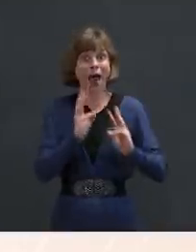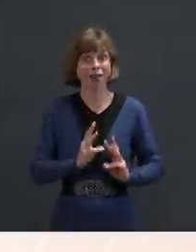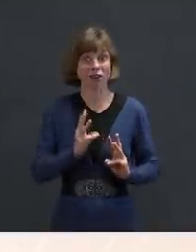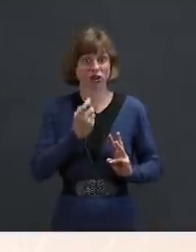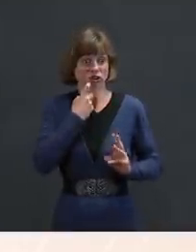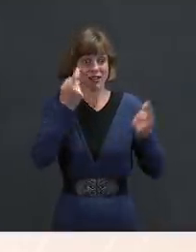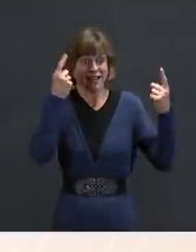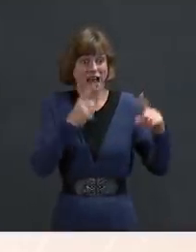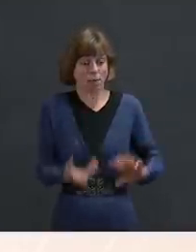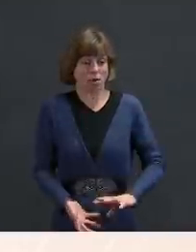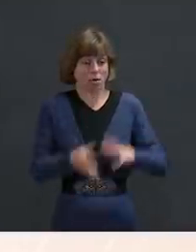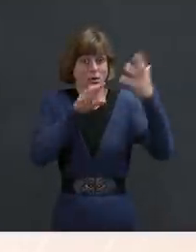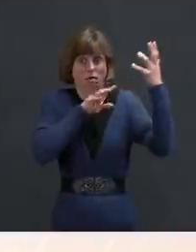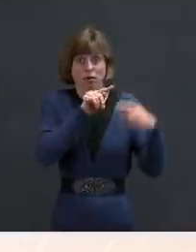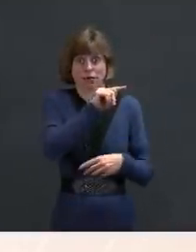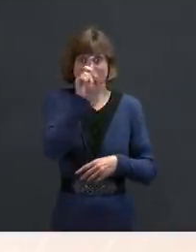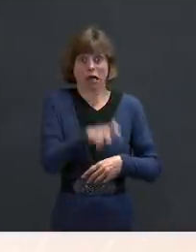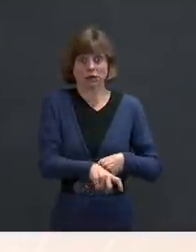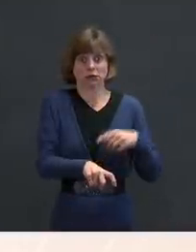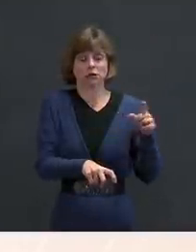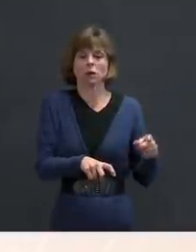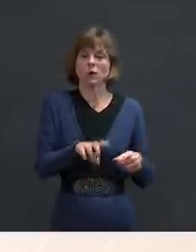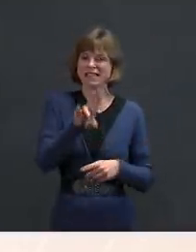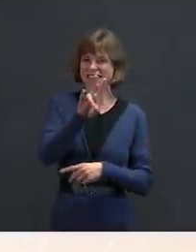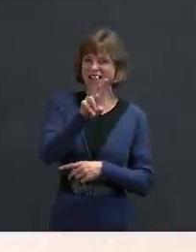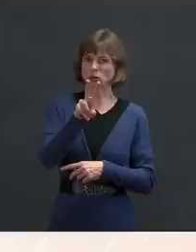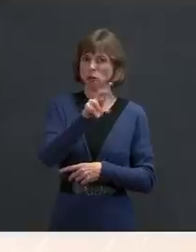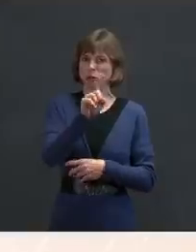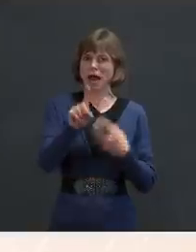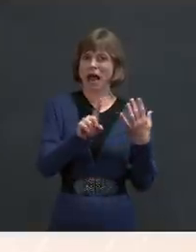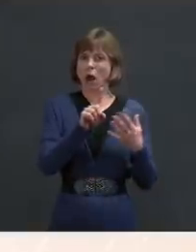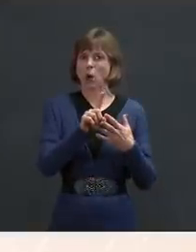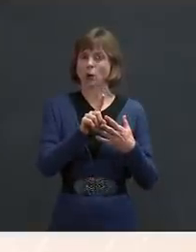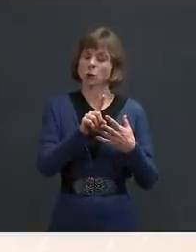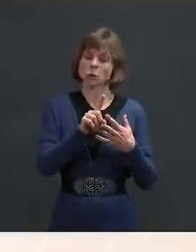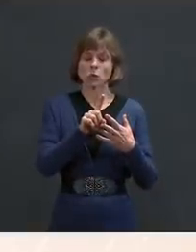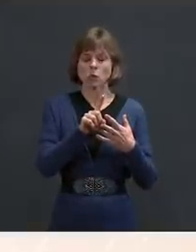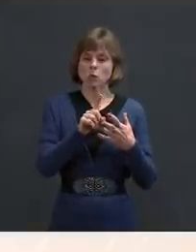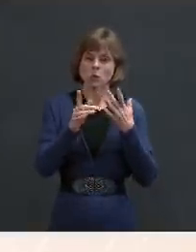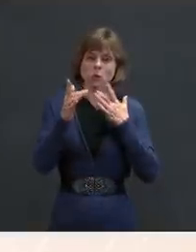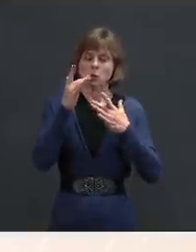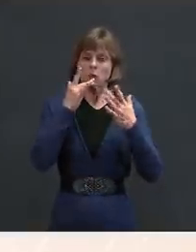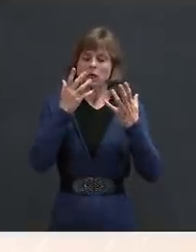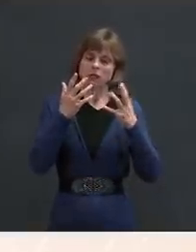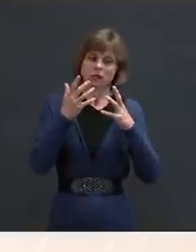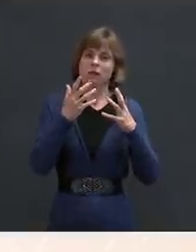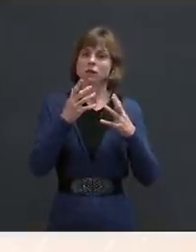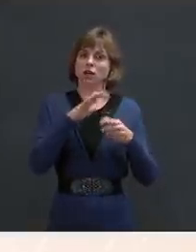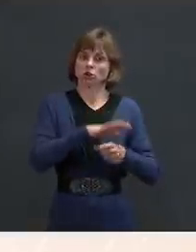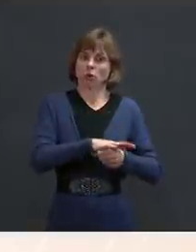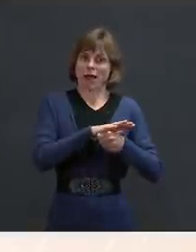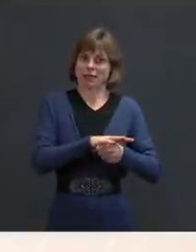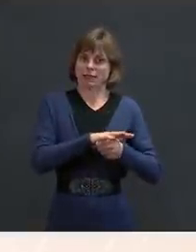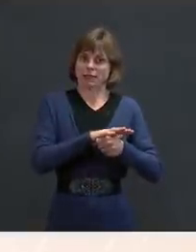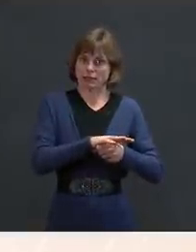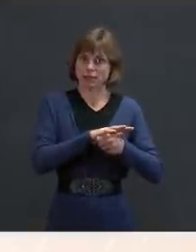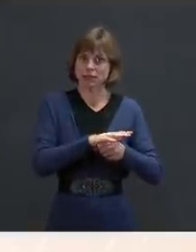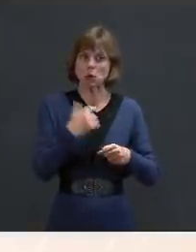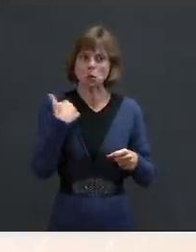a critical part of that 72- hour timeframe was certainly under stress, as we all know and as we can all understand.